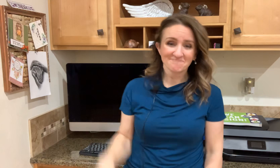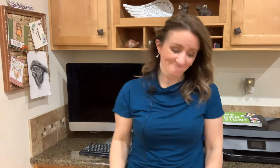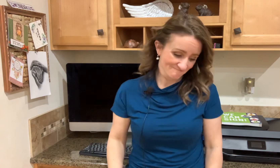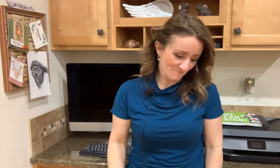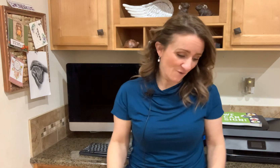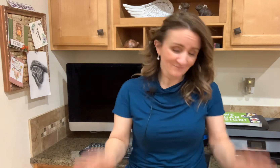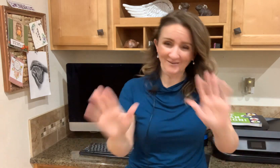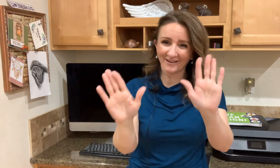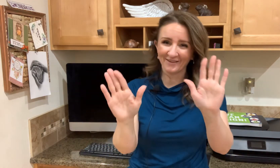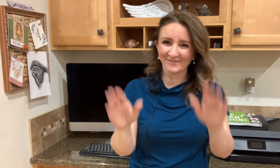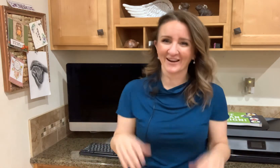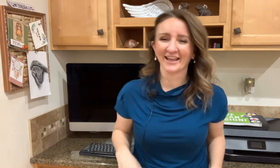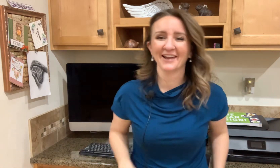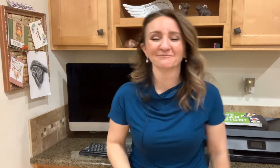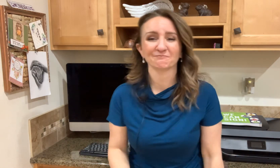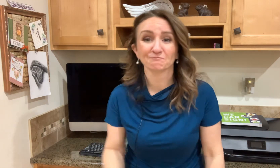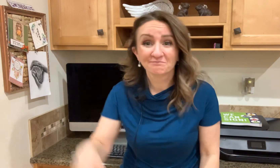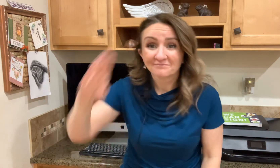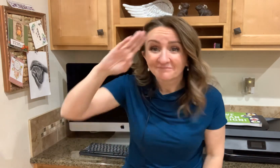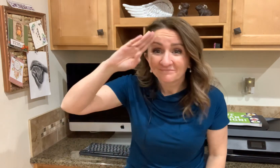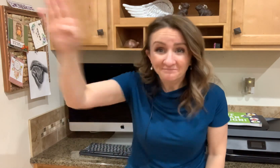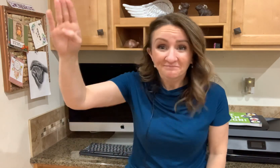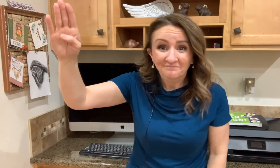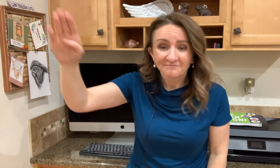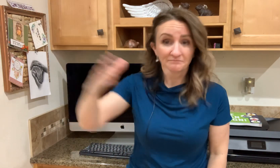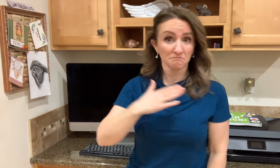sorry let me try it again